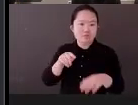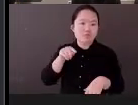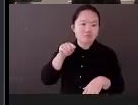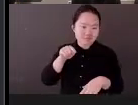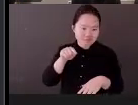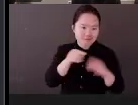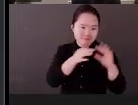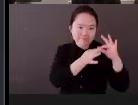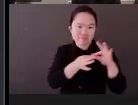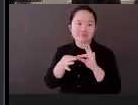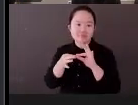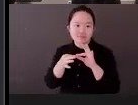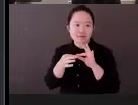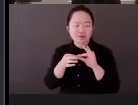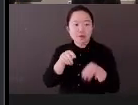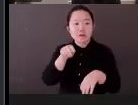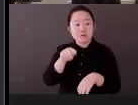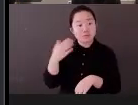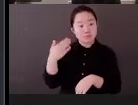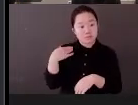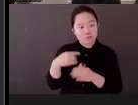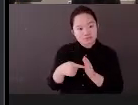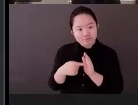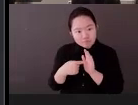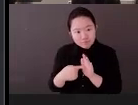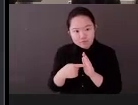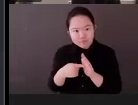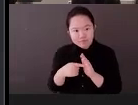when I navigated New Arrivals with list of items,